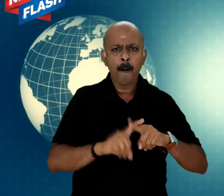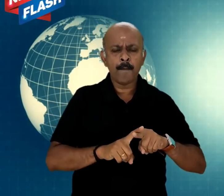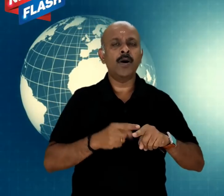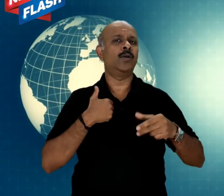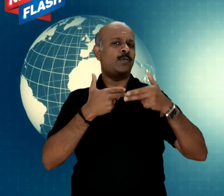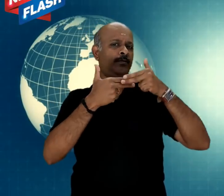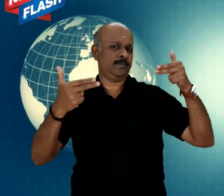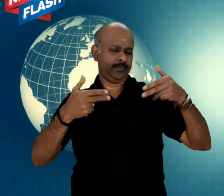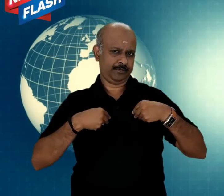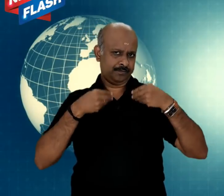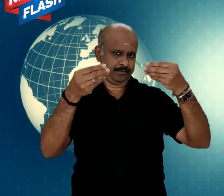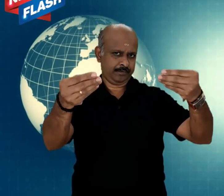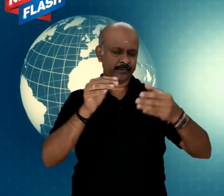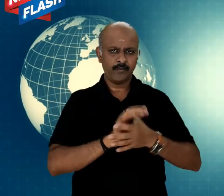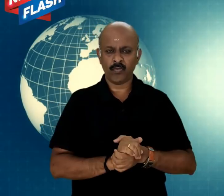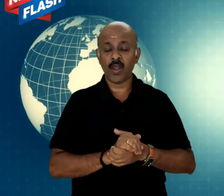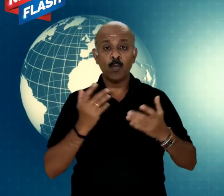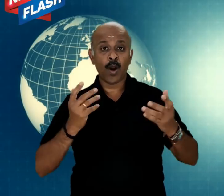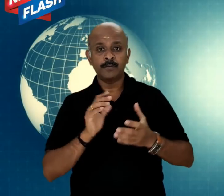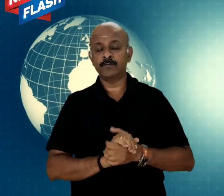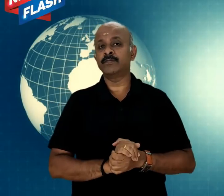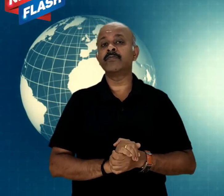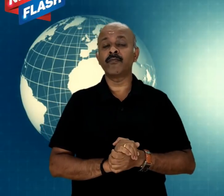and now his egg car is been overturned